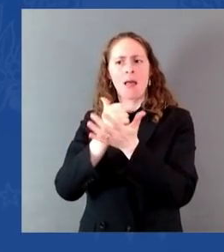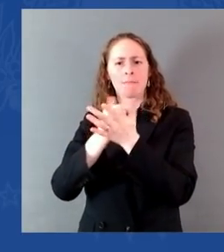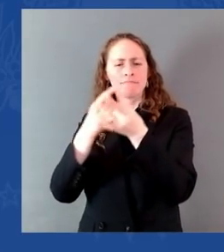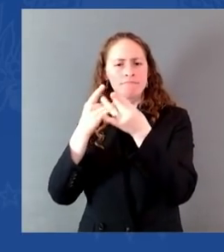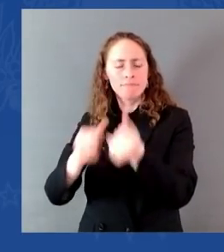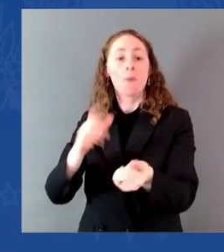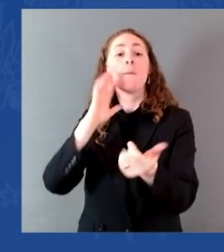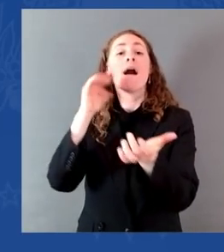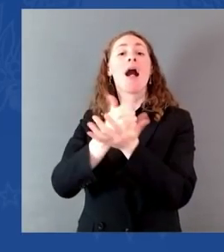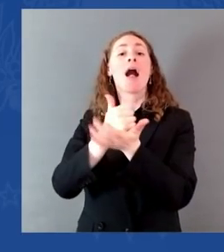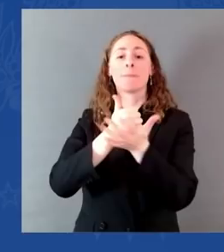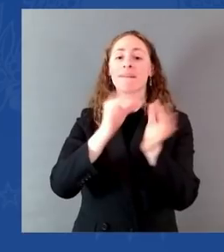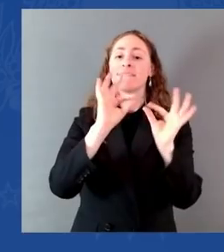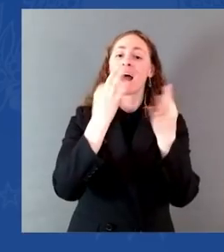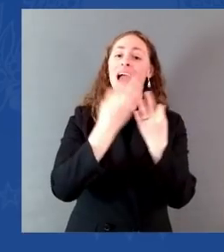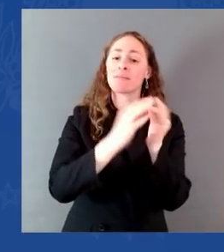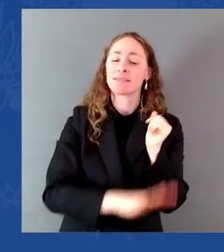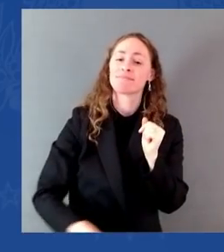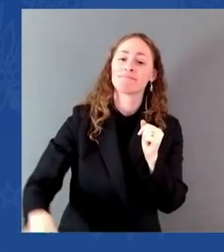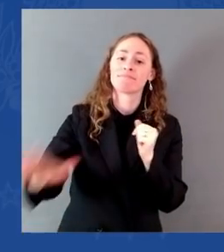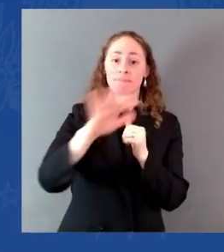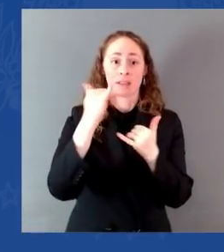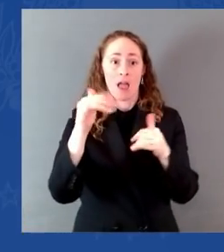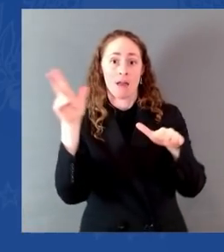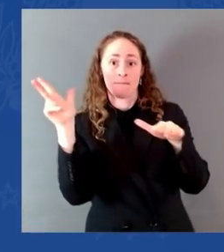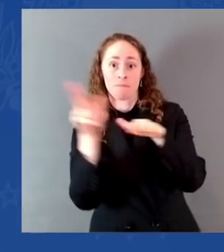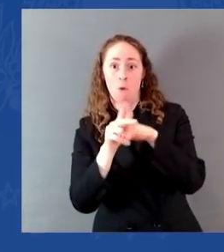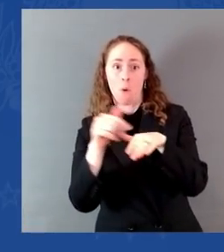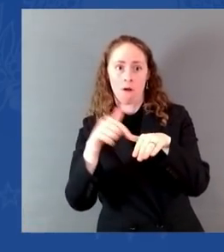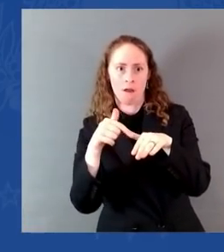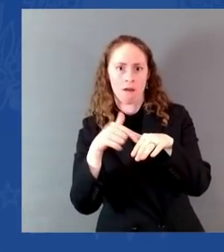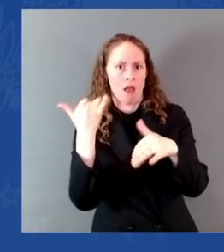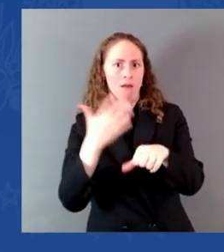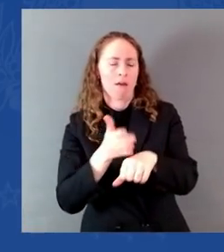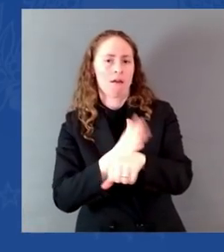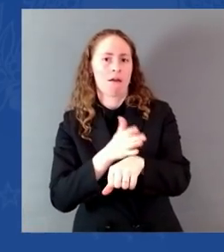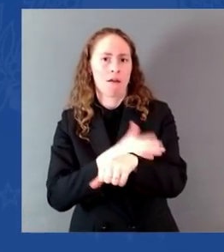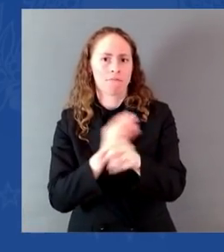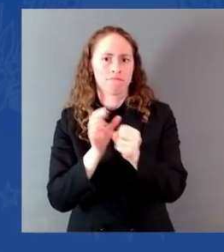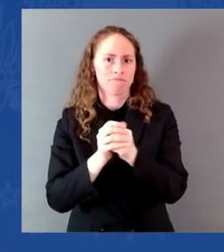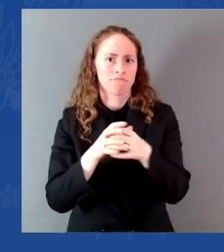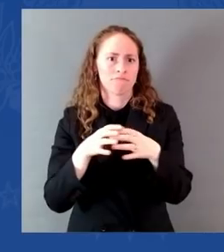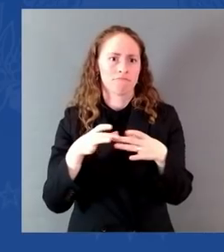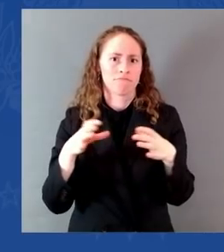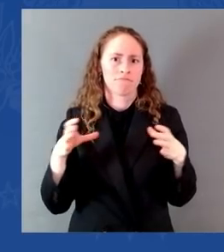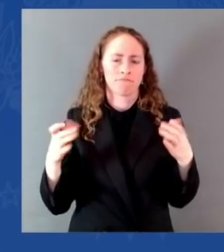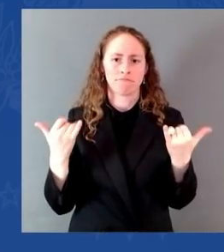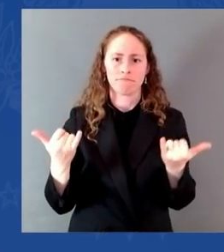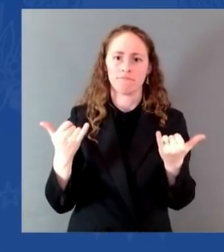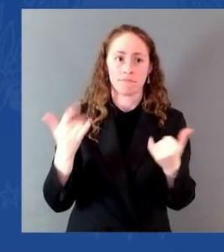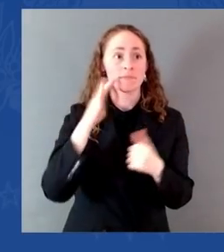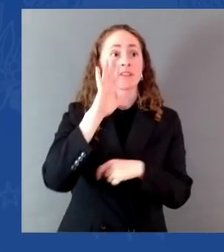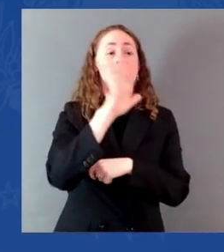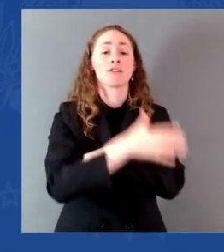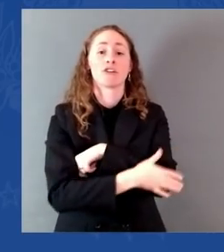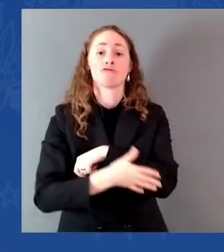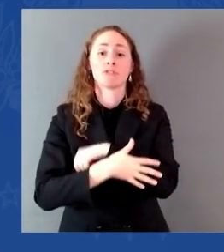You're in the heart of the Heartland for freight rail, for transforming your airport. You're building a national hub,